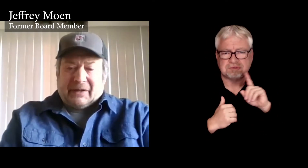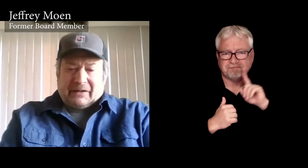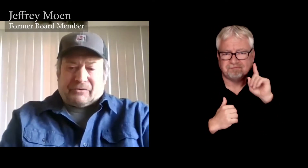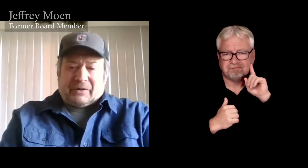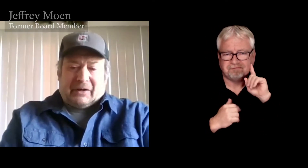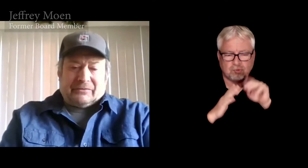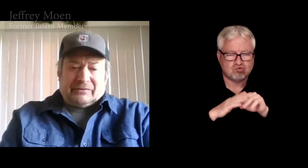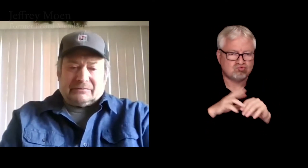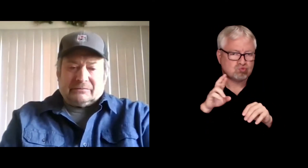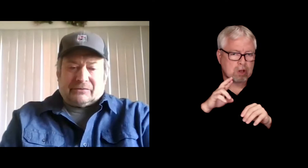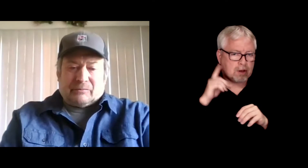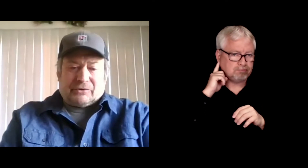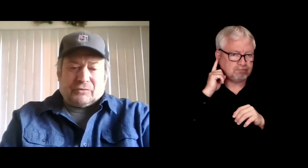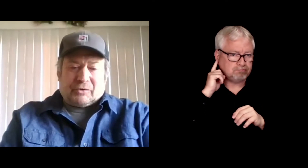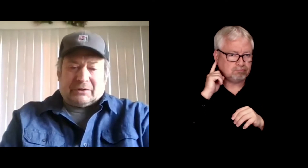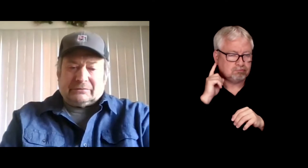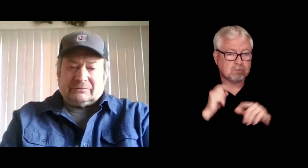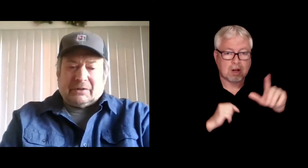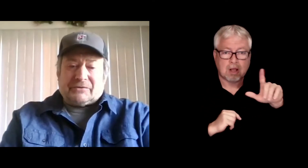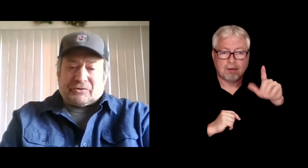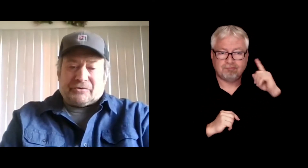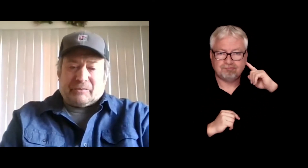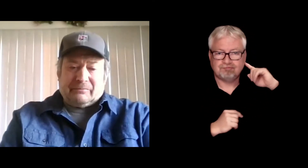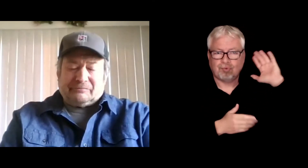later in life from a tumor and surgery.